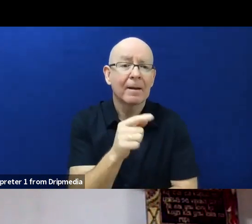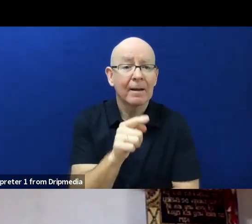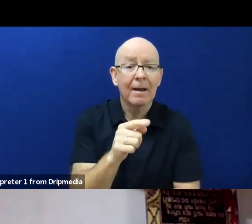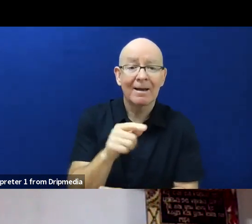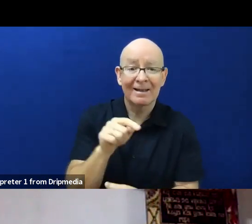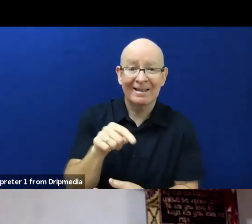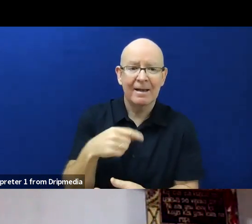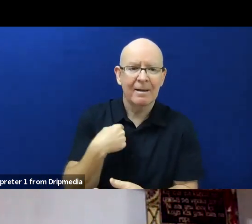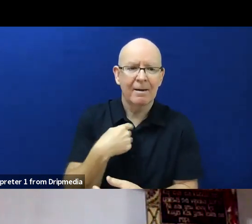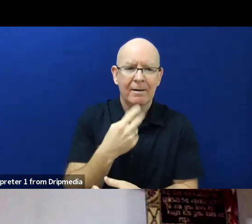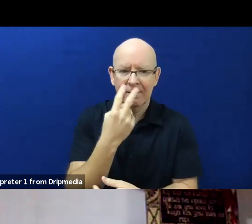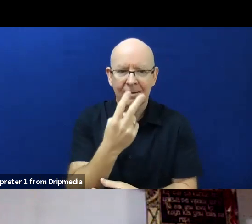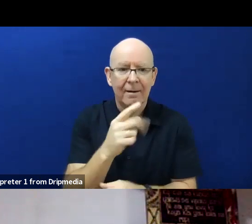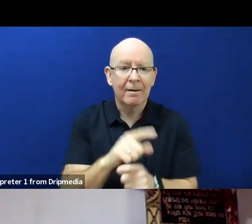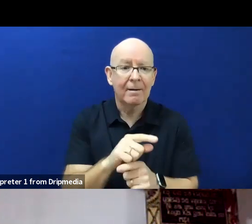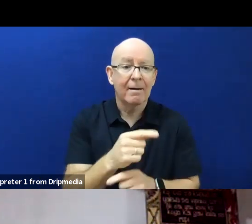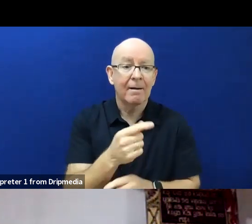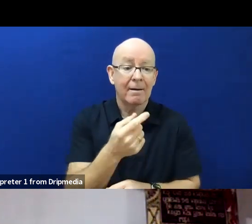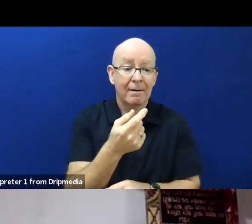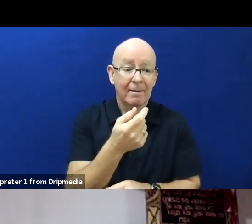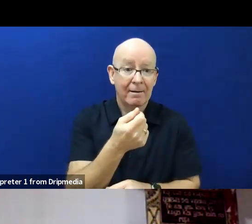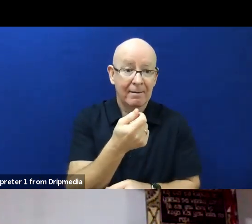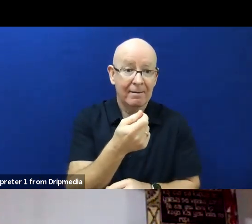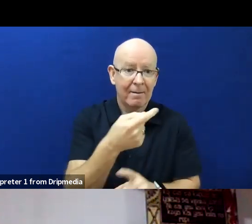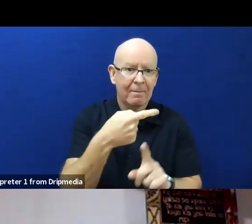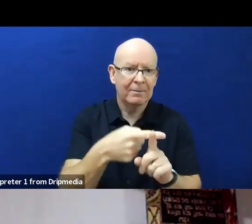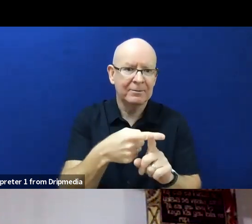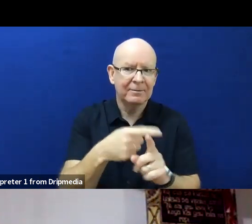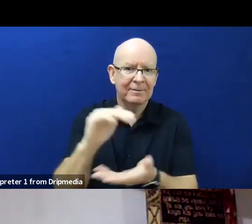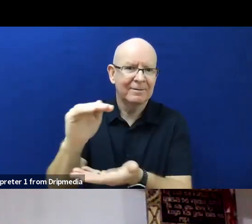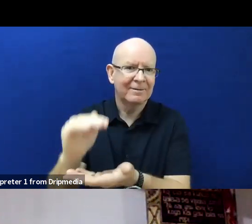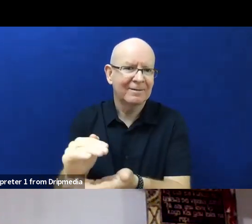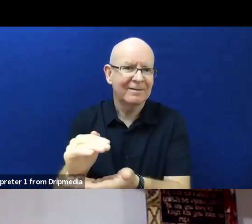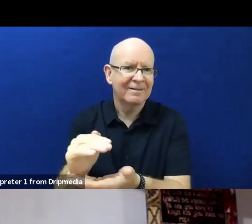you will get nothing. And I think what's really important, I think Bimbika really presented that